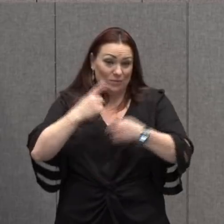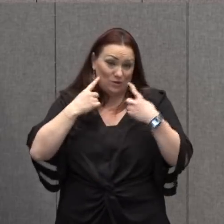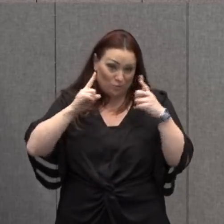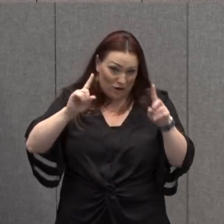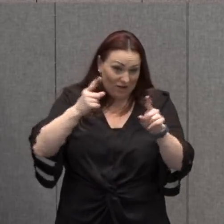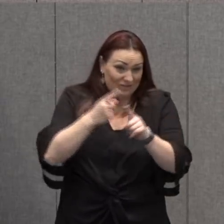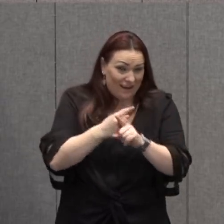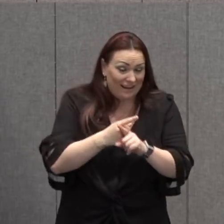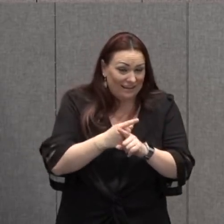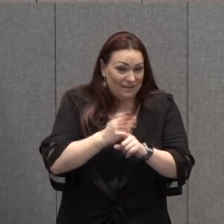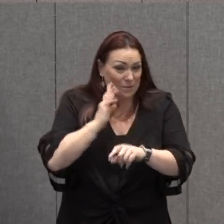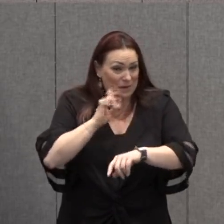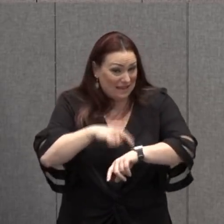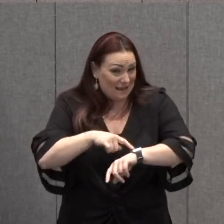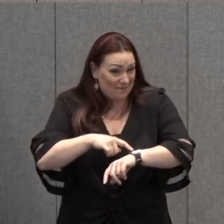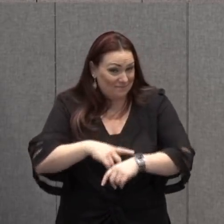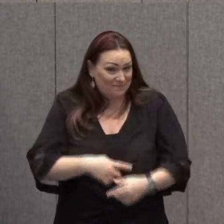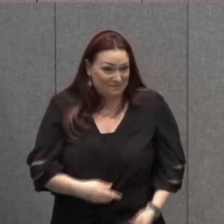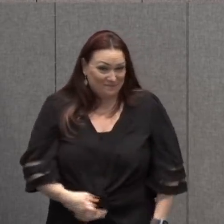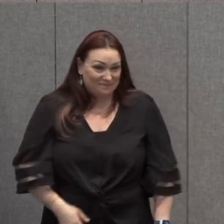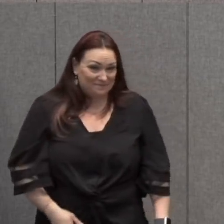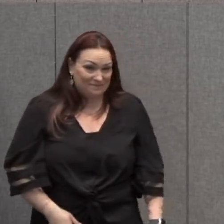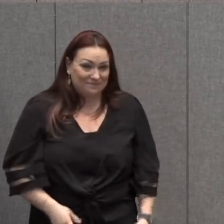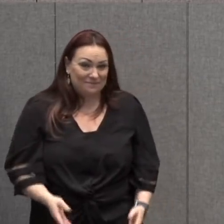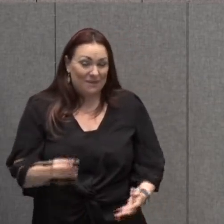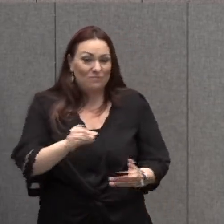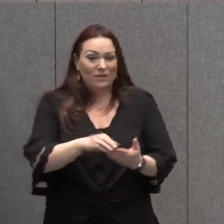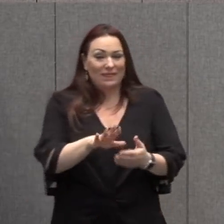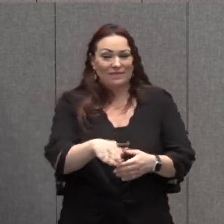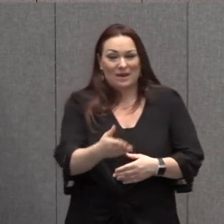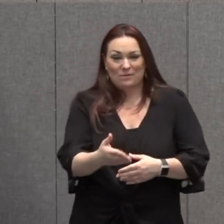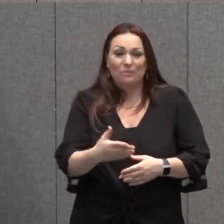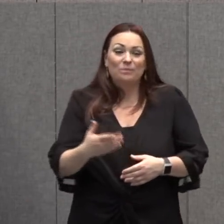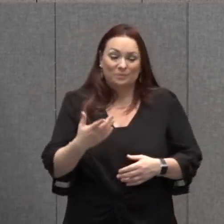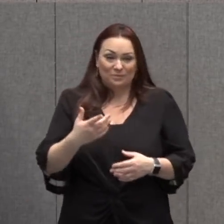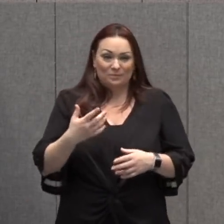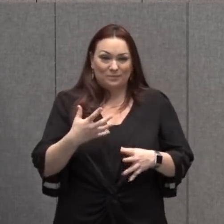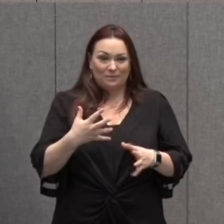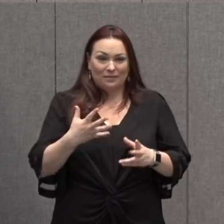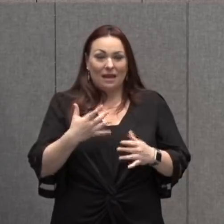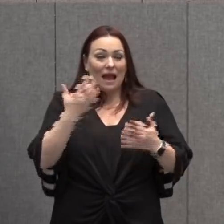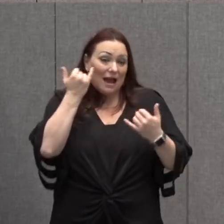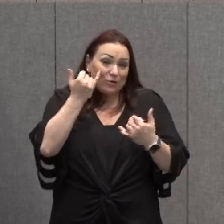Yes. Okay, I'm gonna put that there then. I don't know if that really counts, but we're gonna find out.